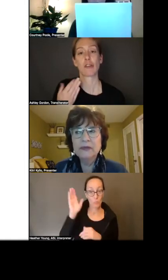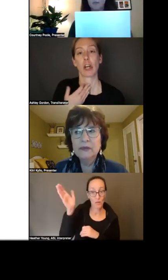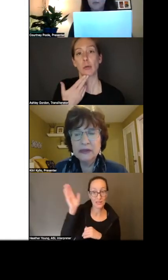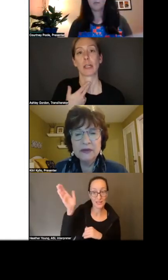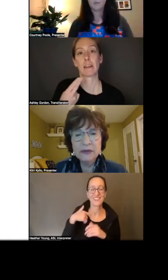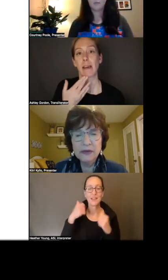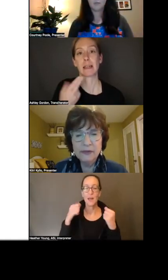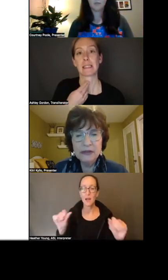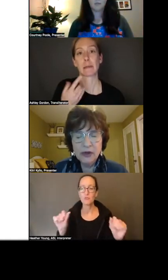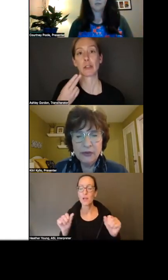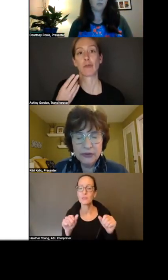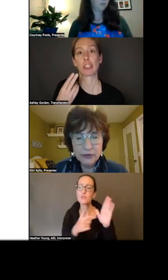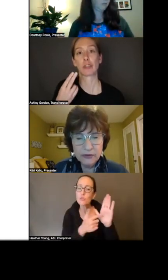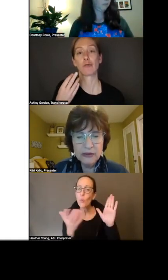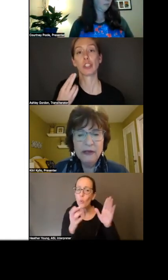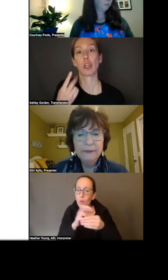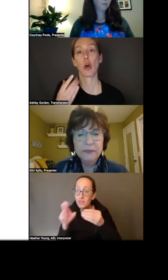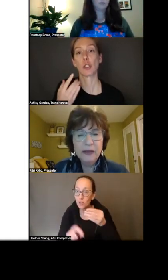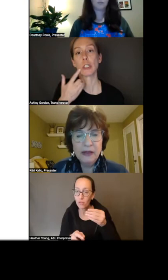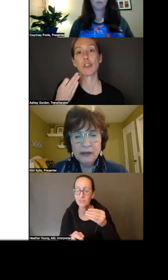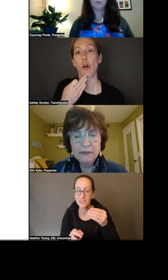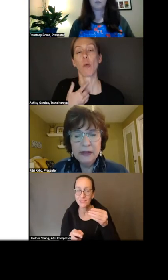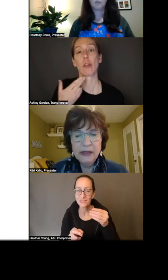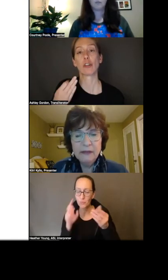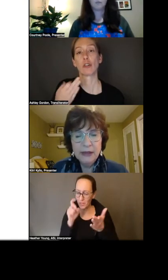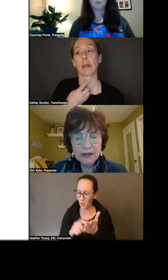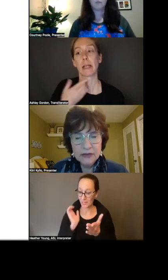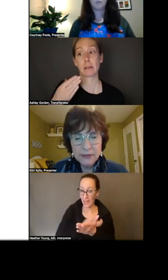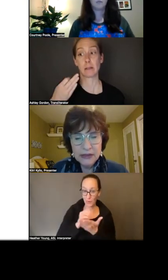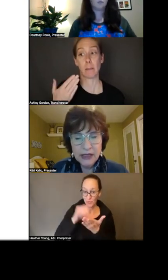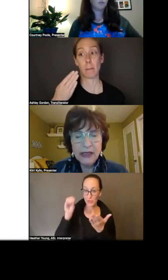of the results we saw with our students. And, because there's limited time,